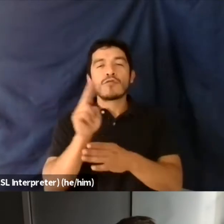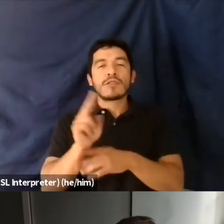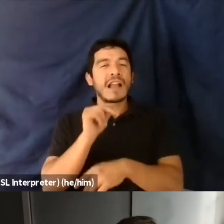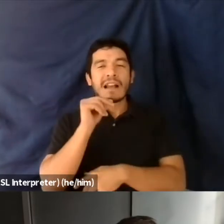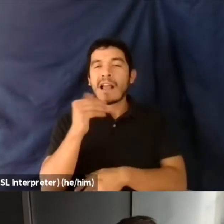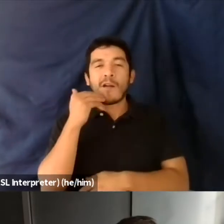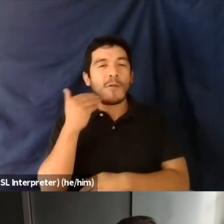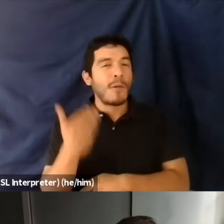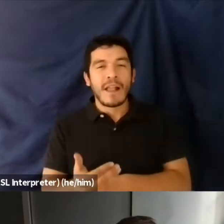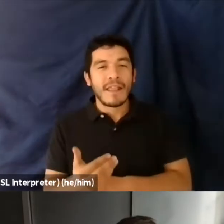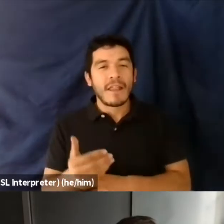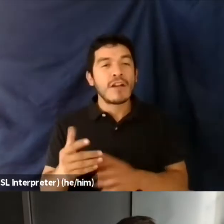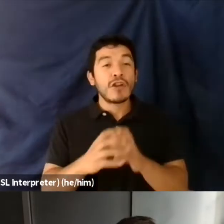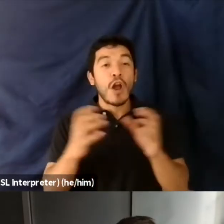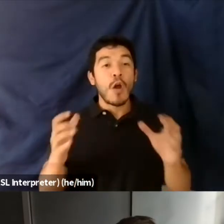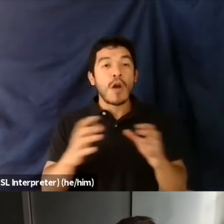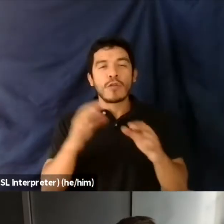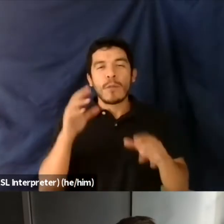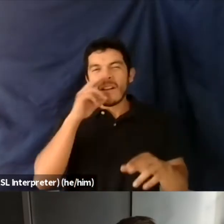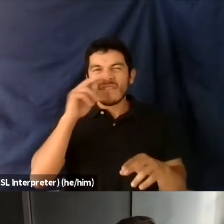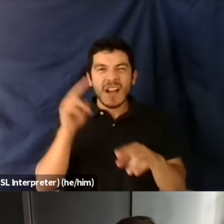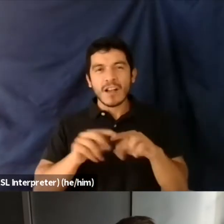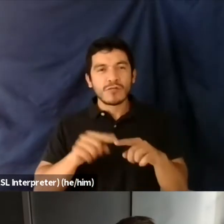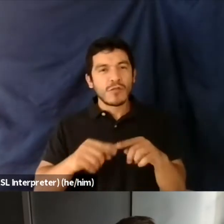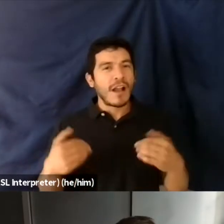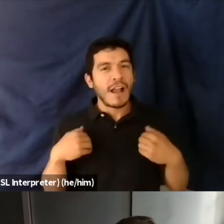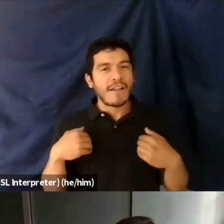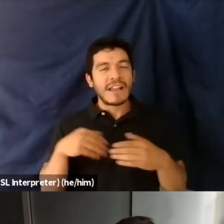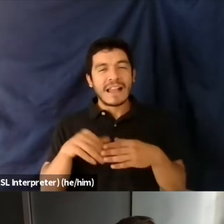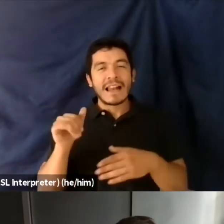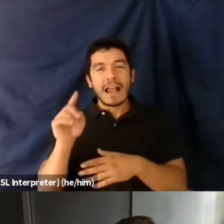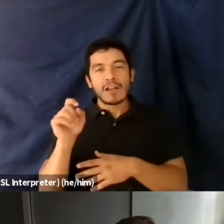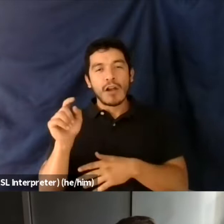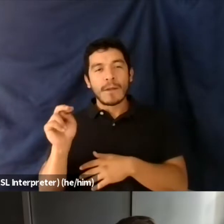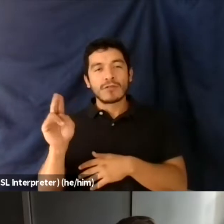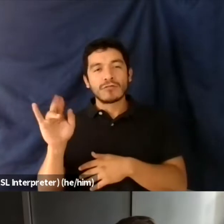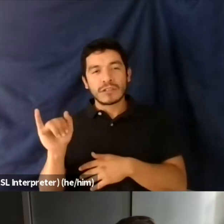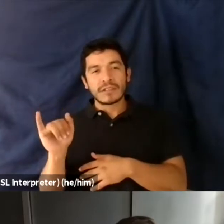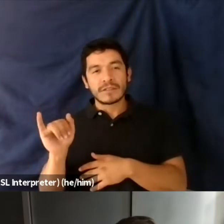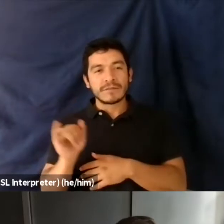there's always so much fun to be had that's ever had in documentary 'cause reenactment or rarely have.